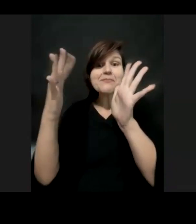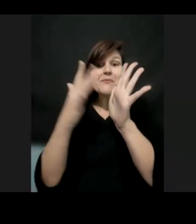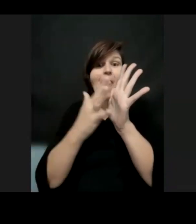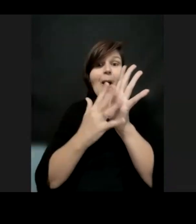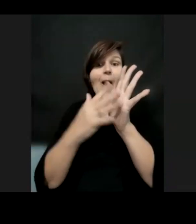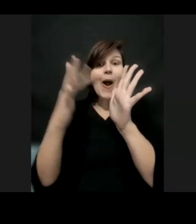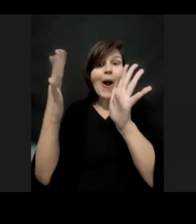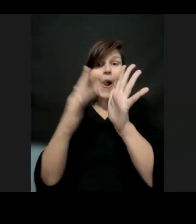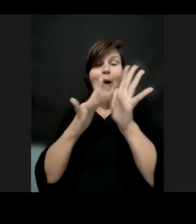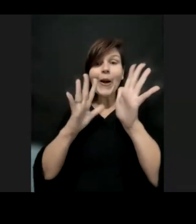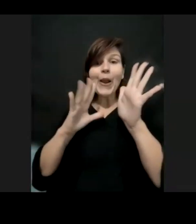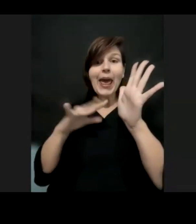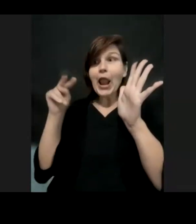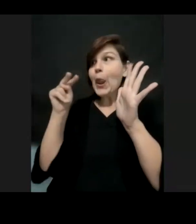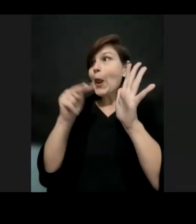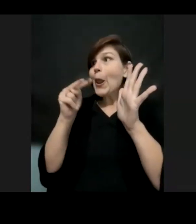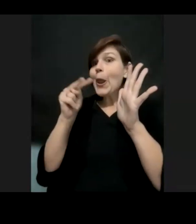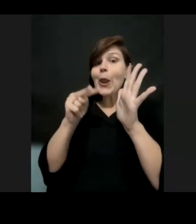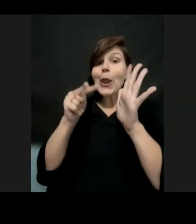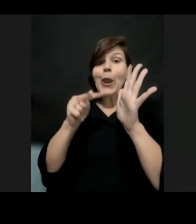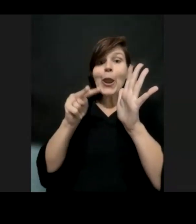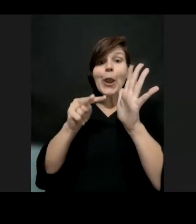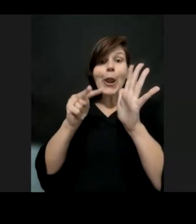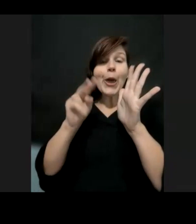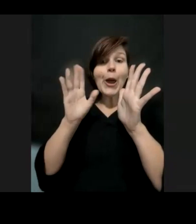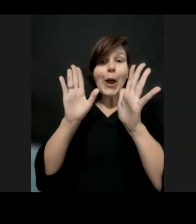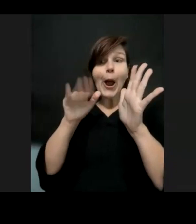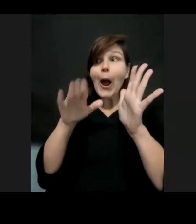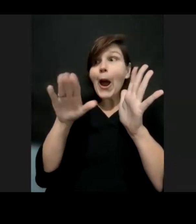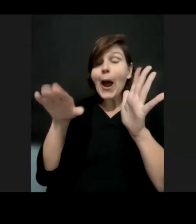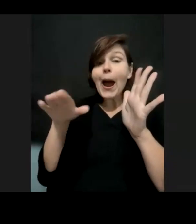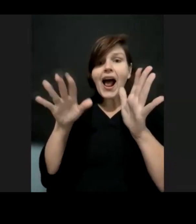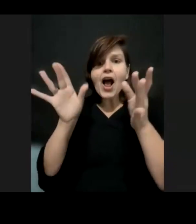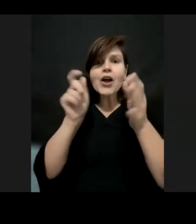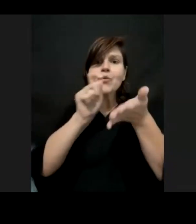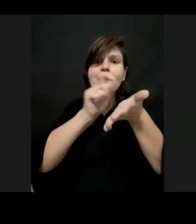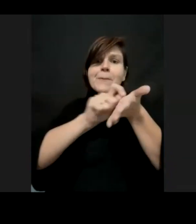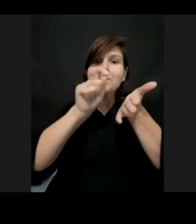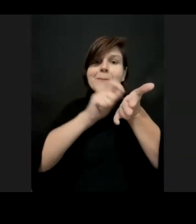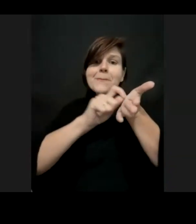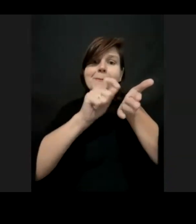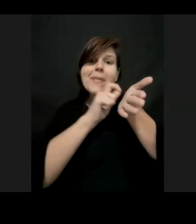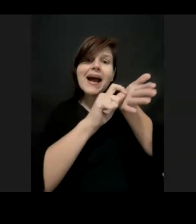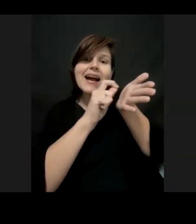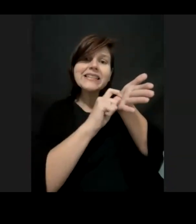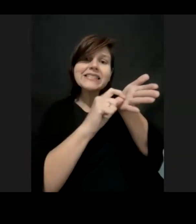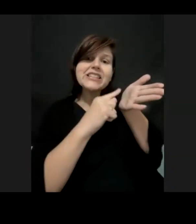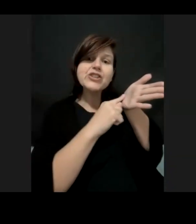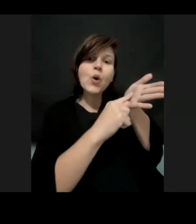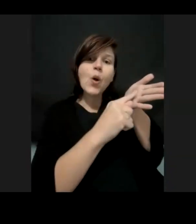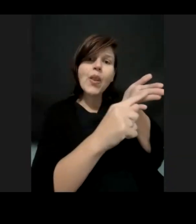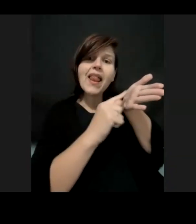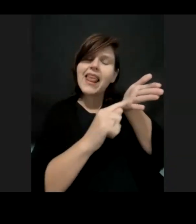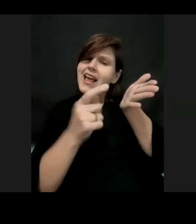“Look!” said Callie. “There is a message on the leaf. Read what it says,” she said.